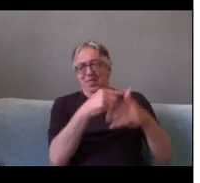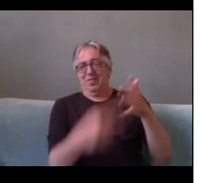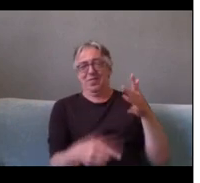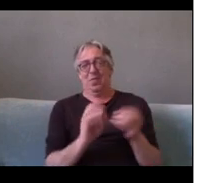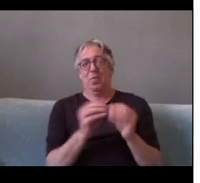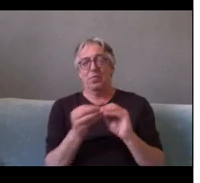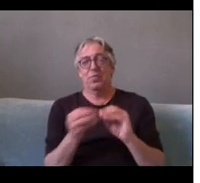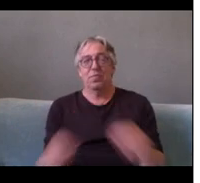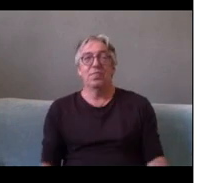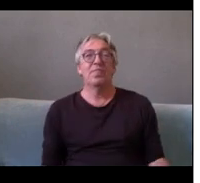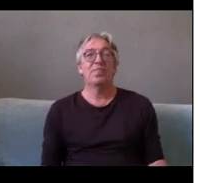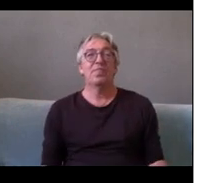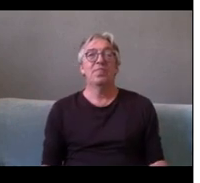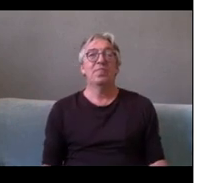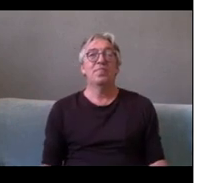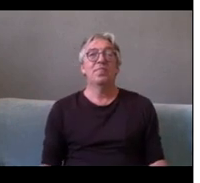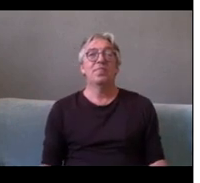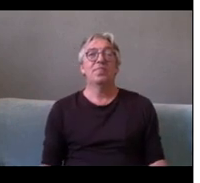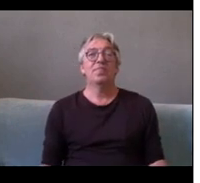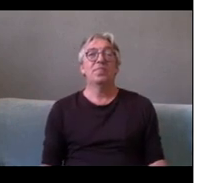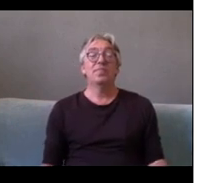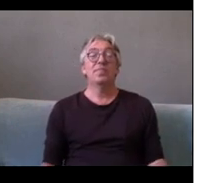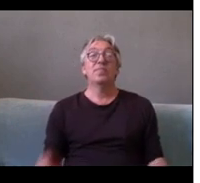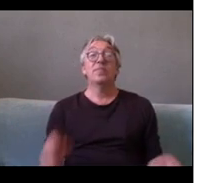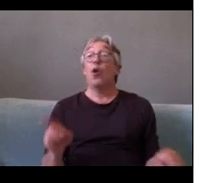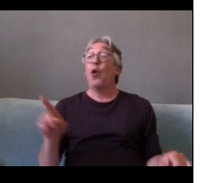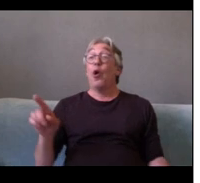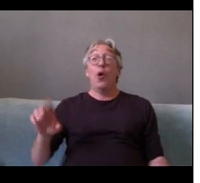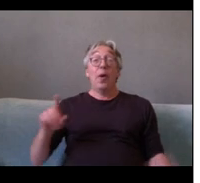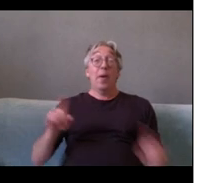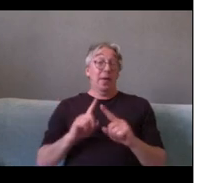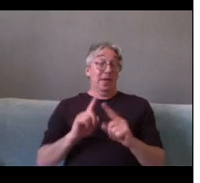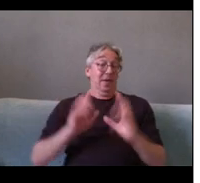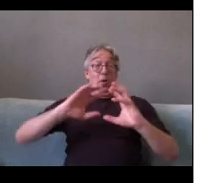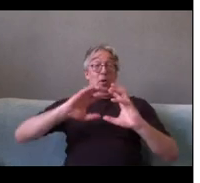There is also variety of definitions, standards and methodologies